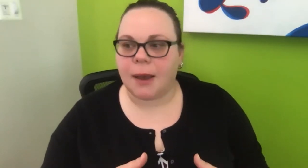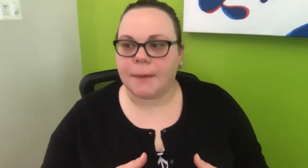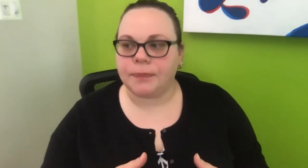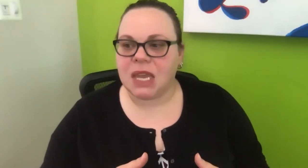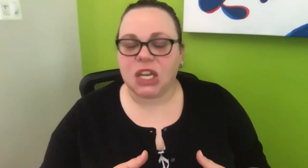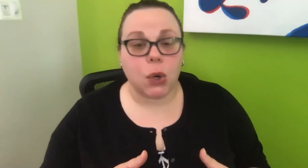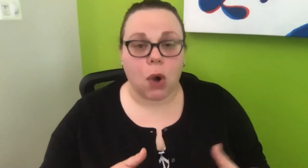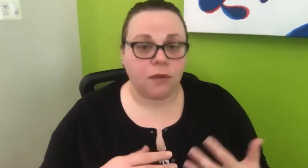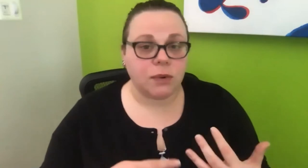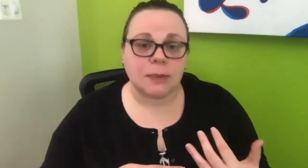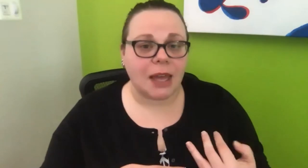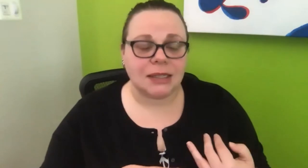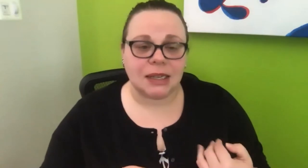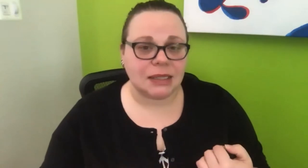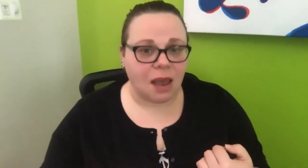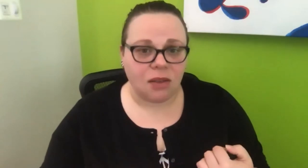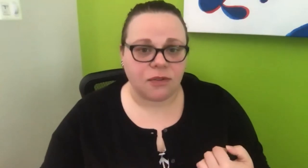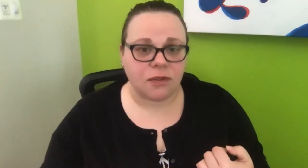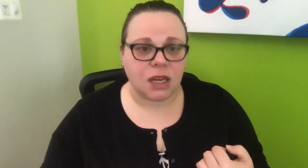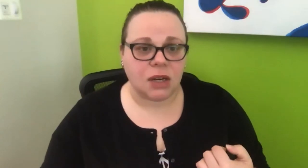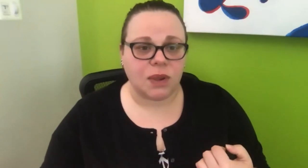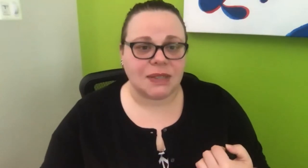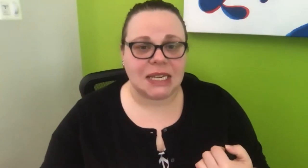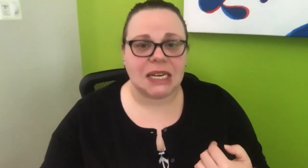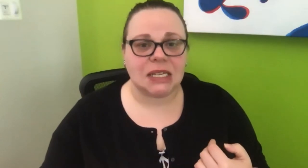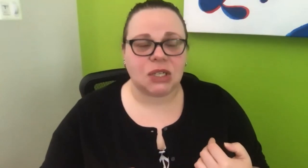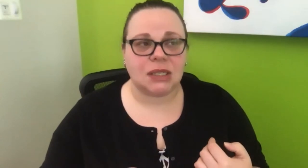you know, COVID response in itself. We’ve seen just